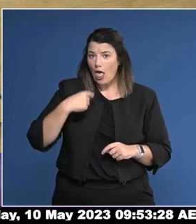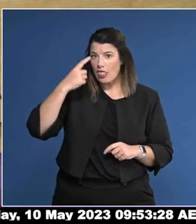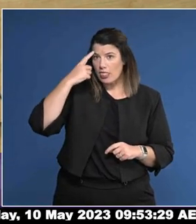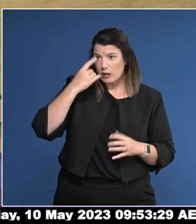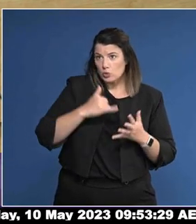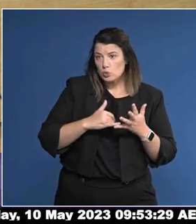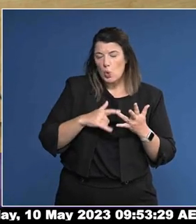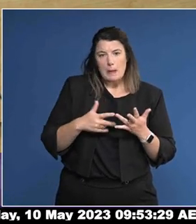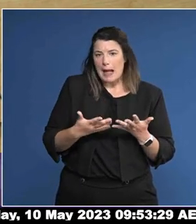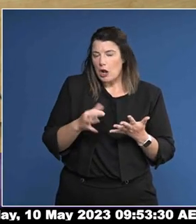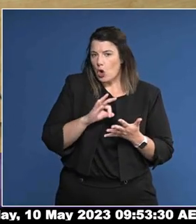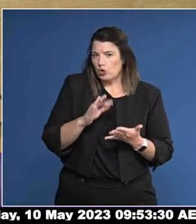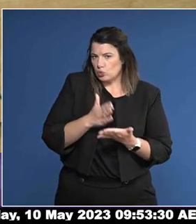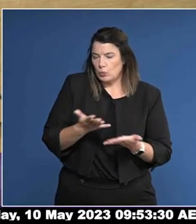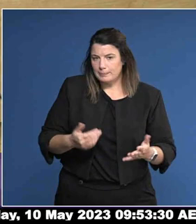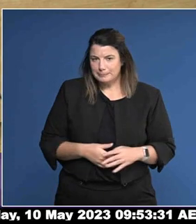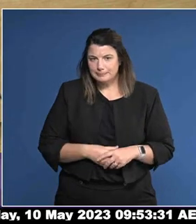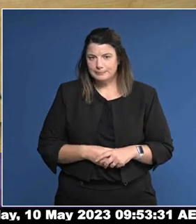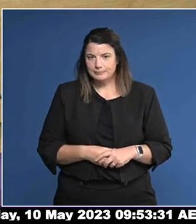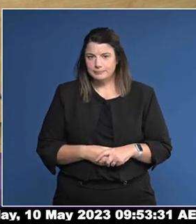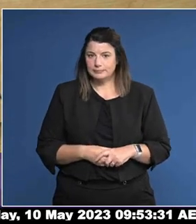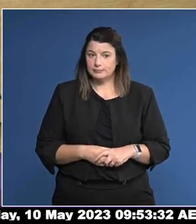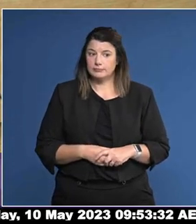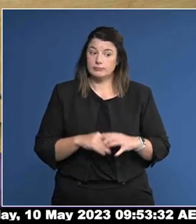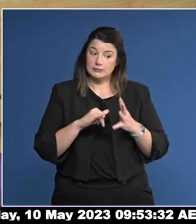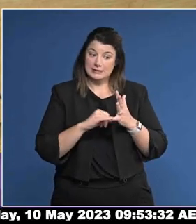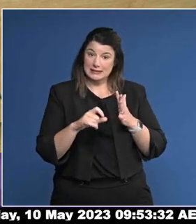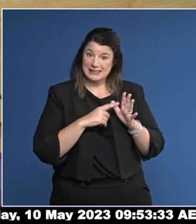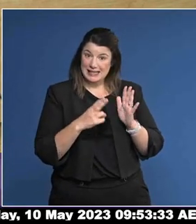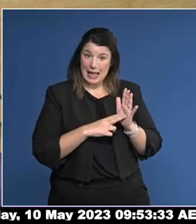Does the SCAN meeting, to the extent it ever is dealing with a circumstance